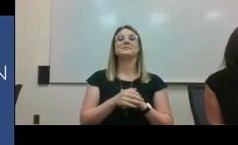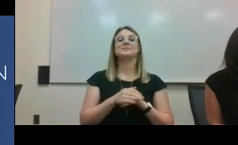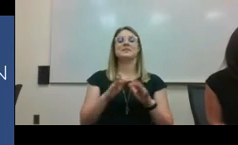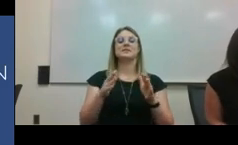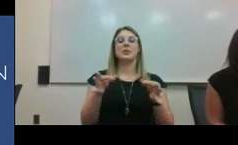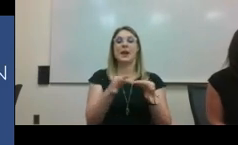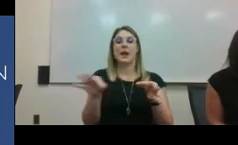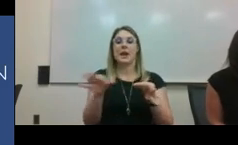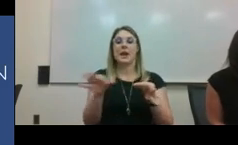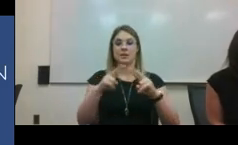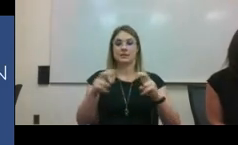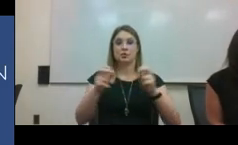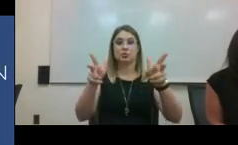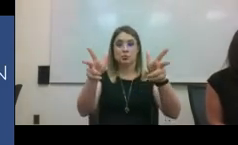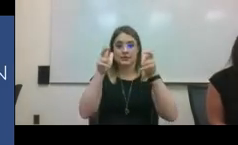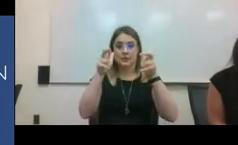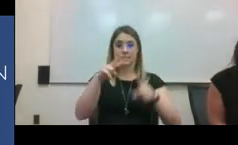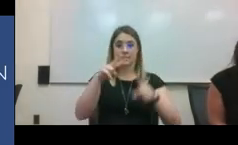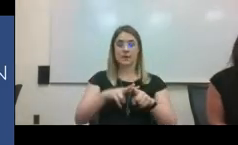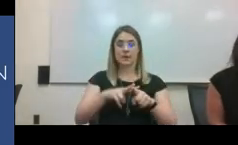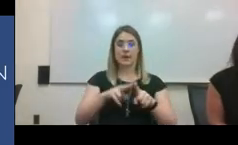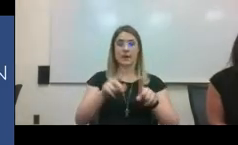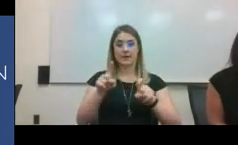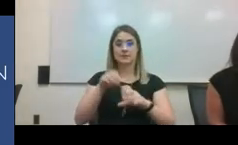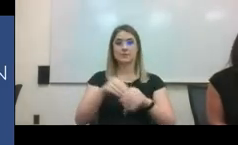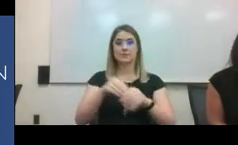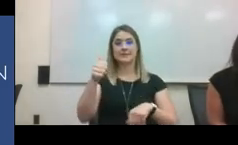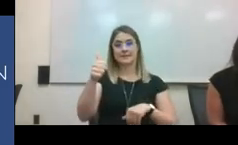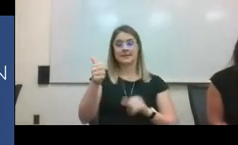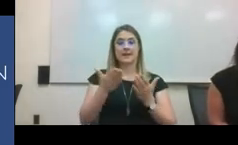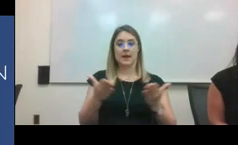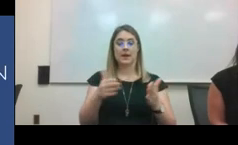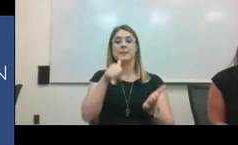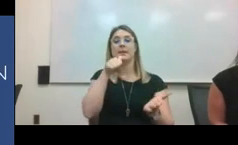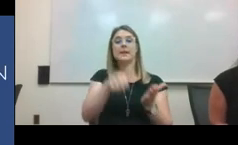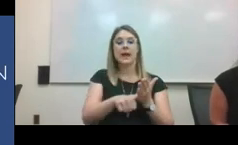it was a receptive vocabulary test with the 10 items. We just let her name syllable, syllable identification,